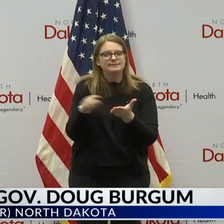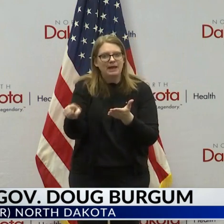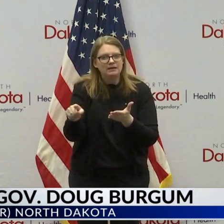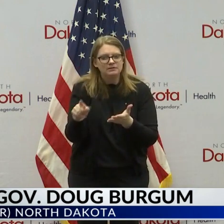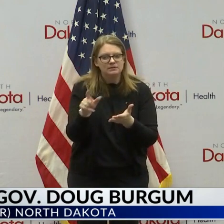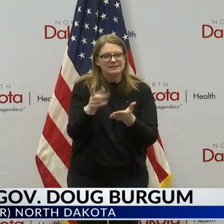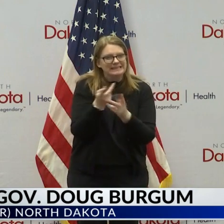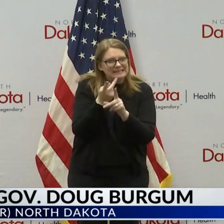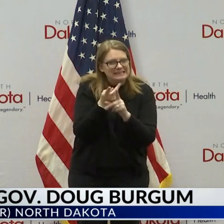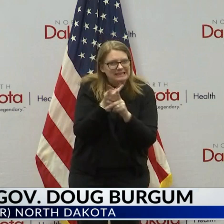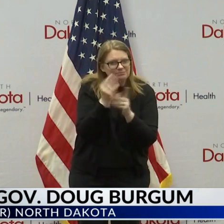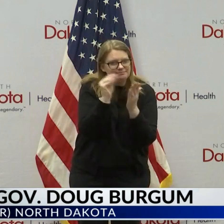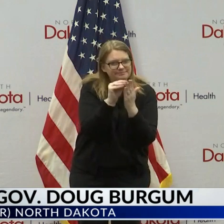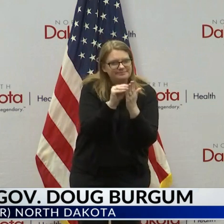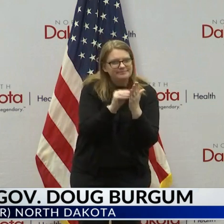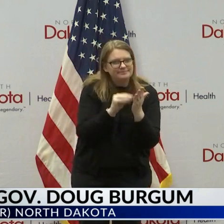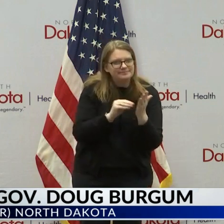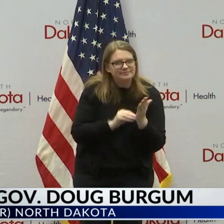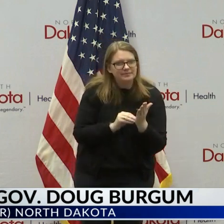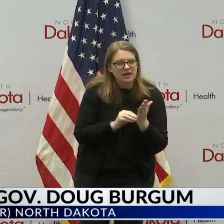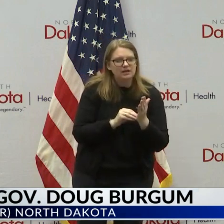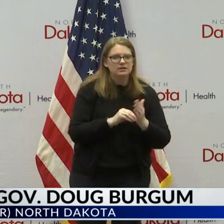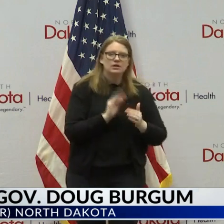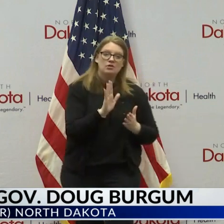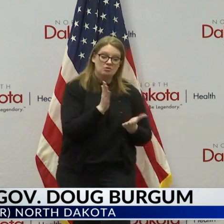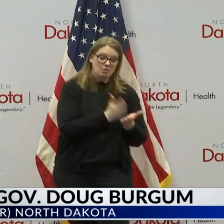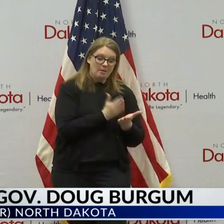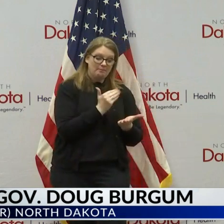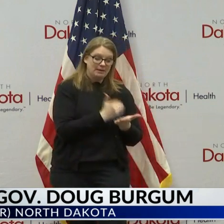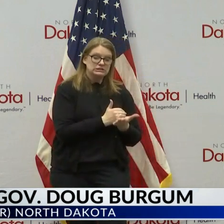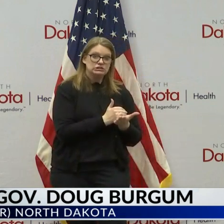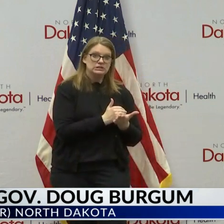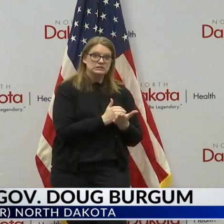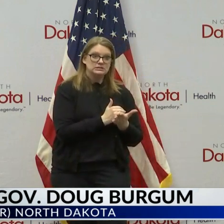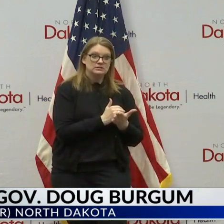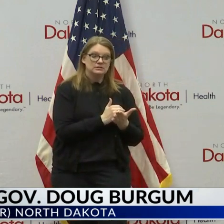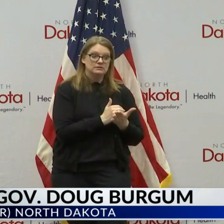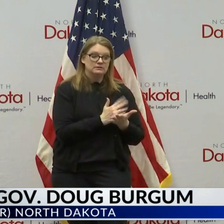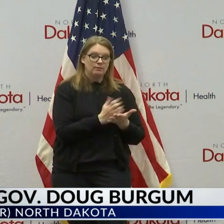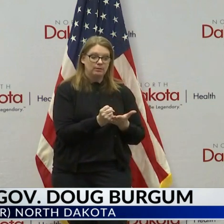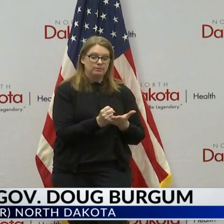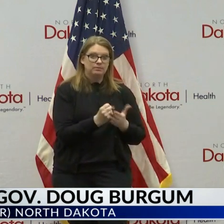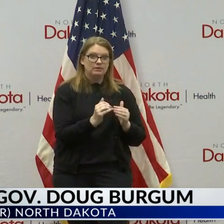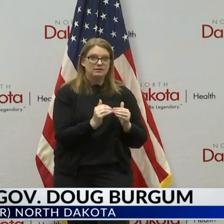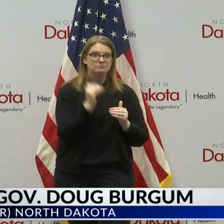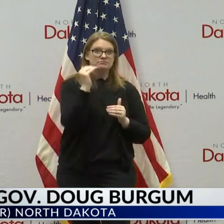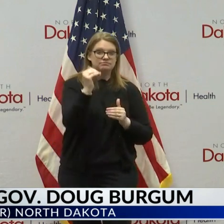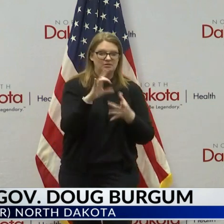ONE OF THE THINGS WE DIDN'T THINK WAS IF YOU HAD THINGS THAT WERE ABOVE AND BEYOND